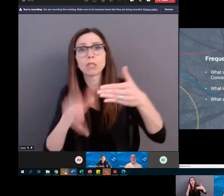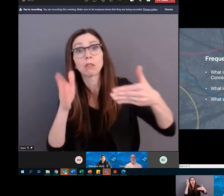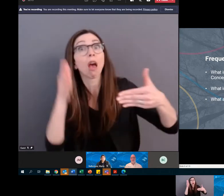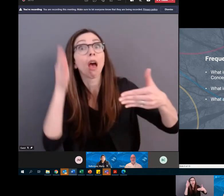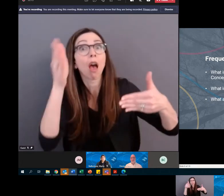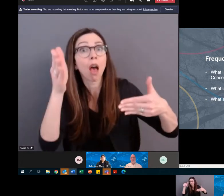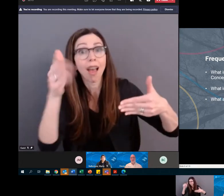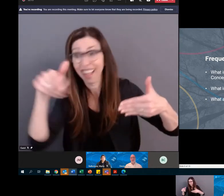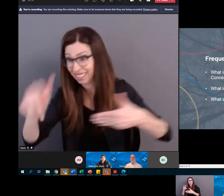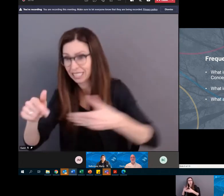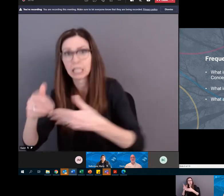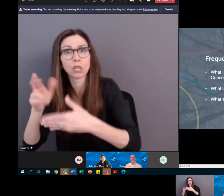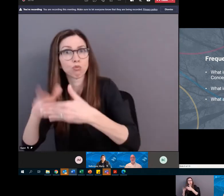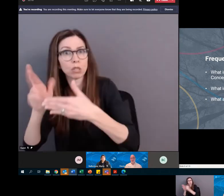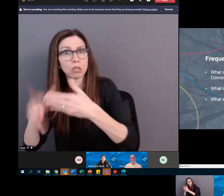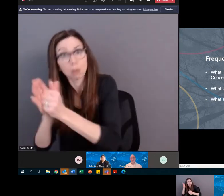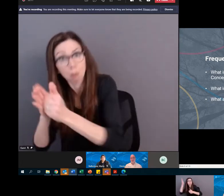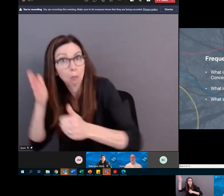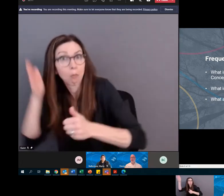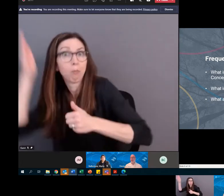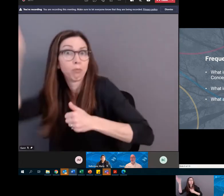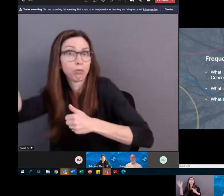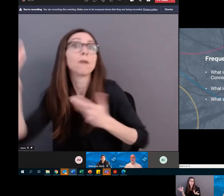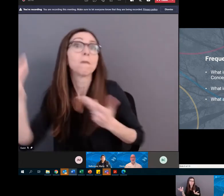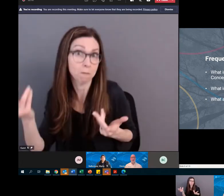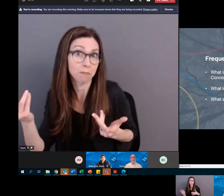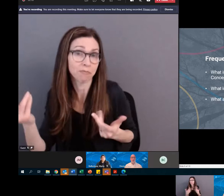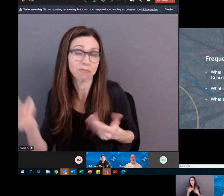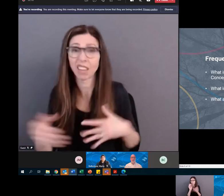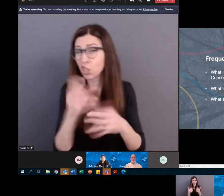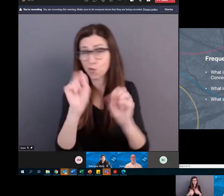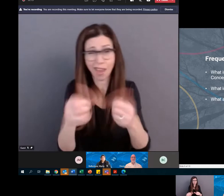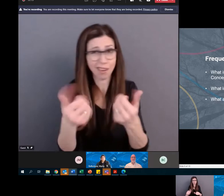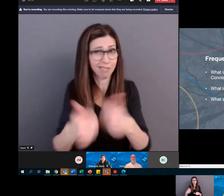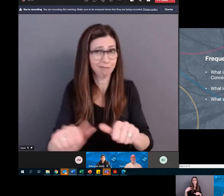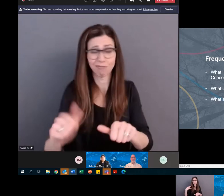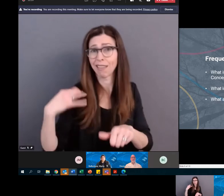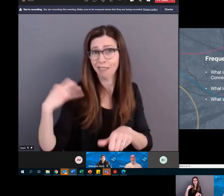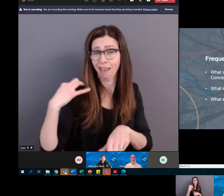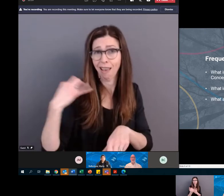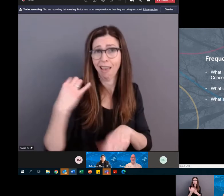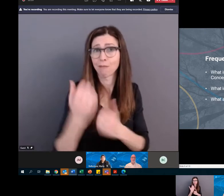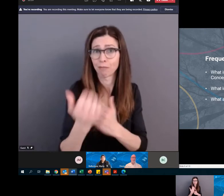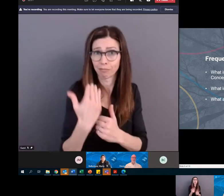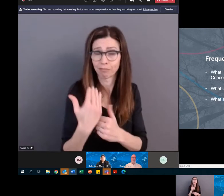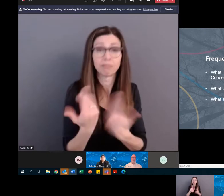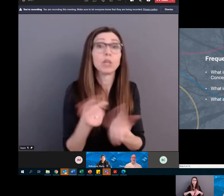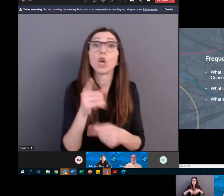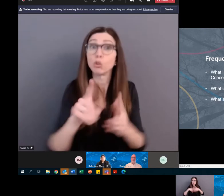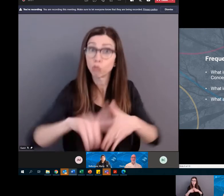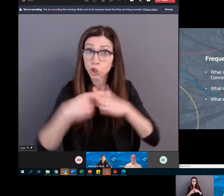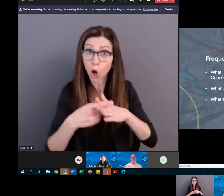is before the start date of your project. In other words, only expenses incurred